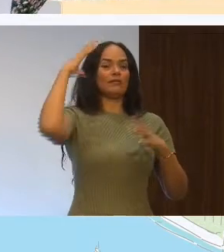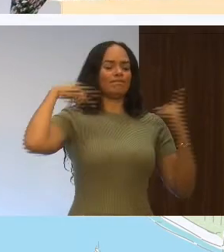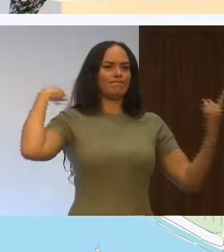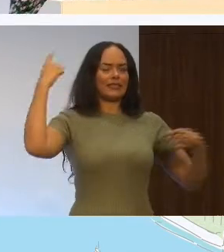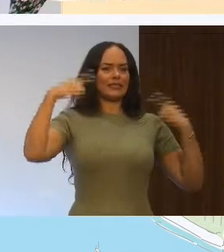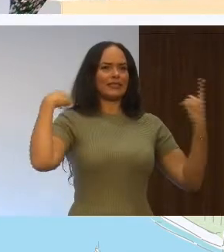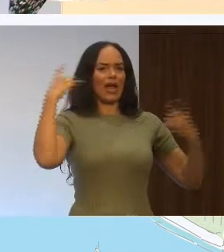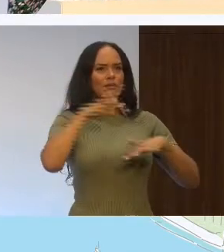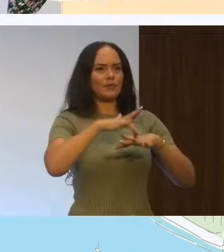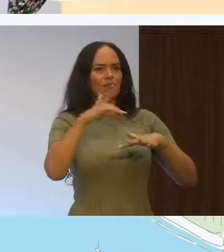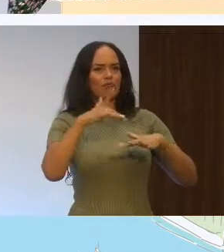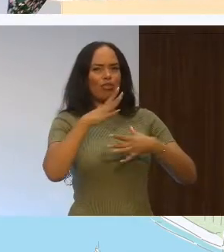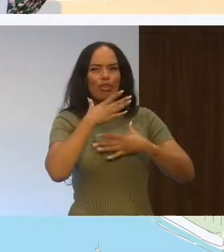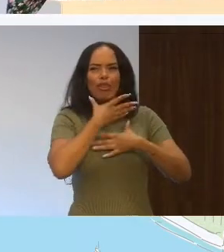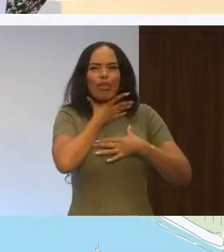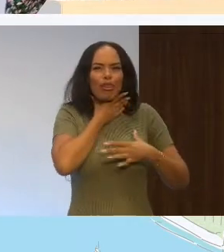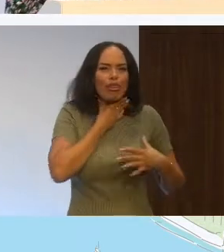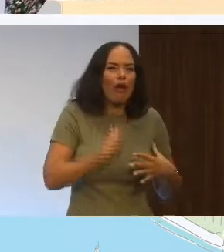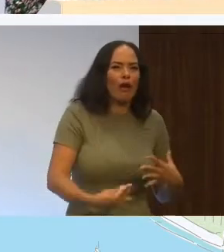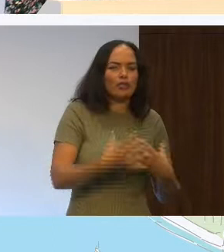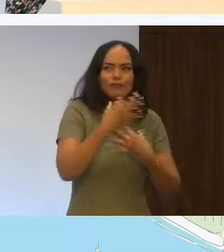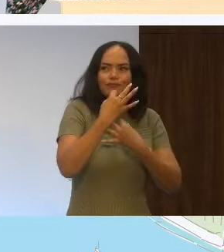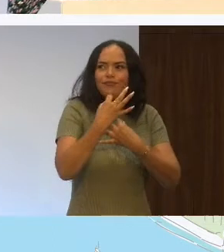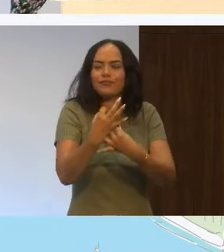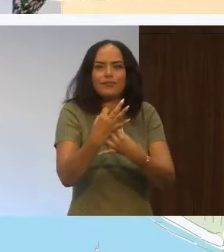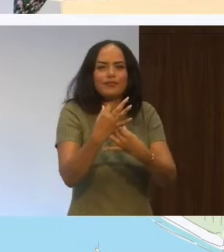cravings, thirst, and also some of the other symptoms